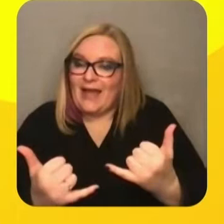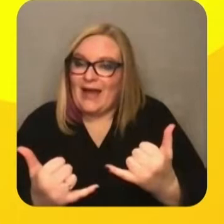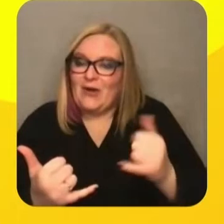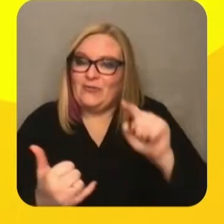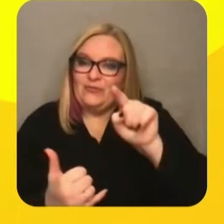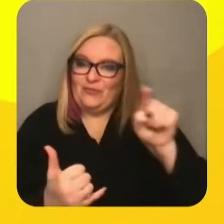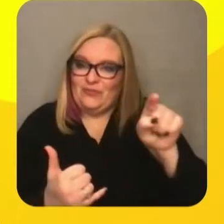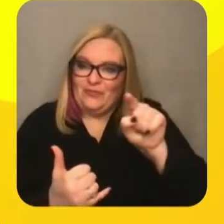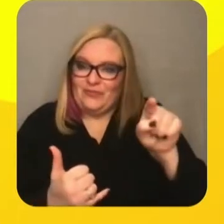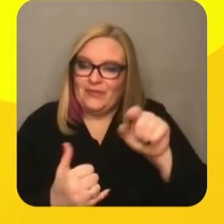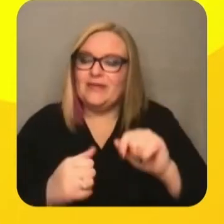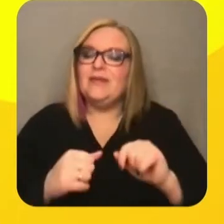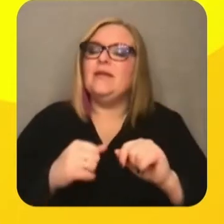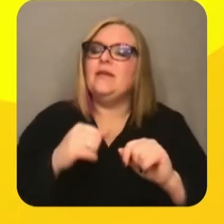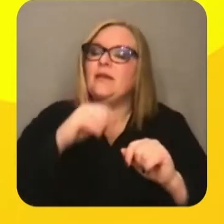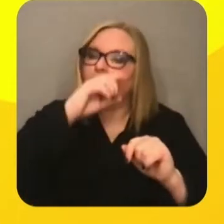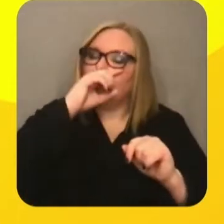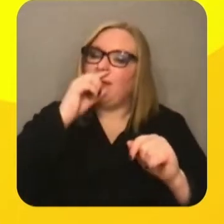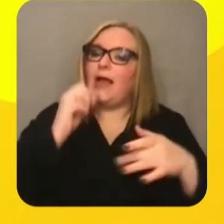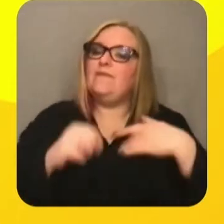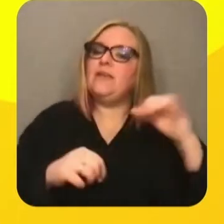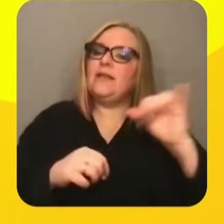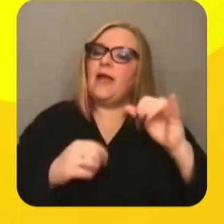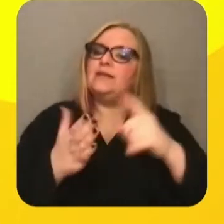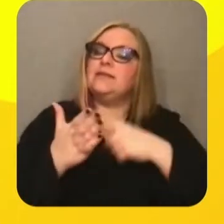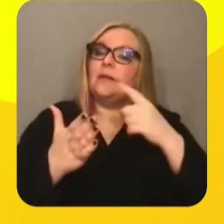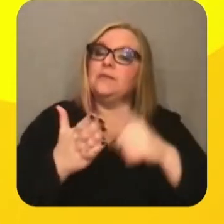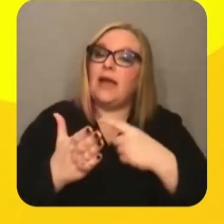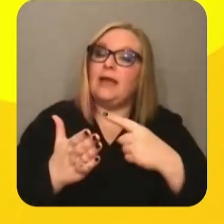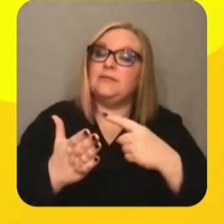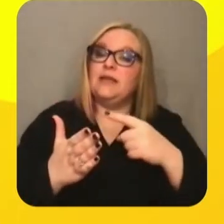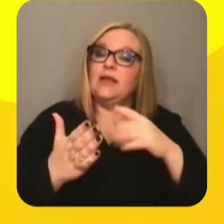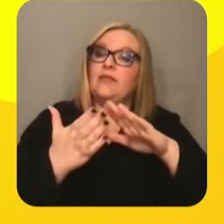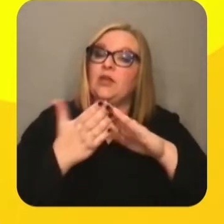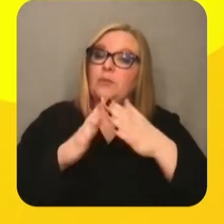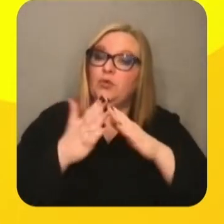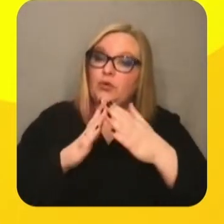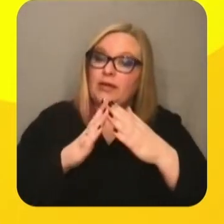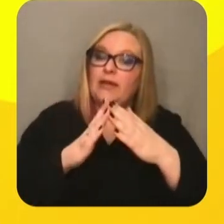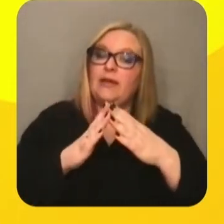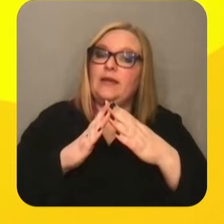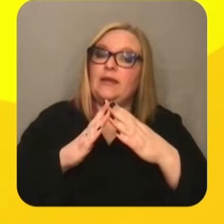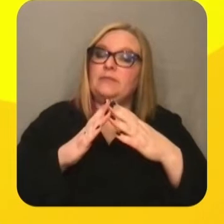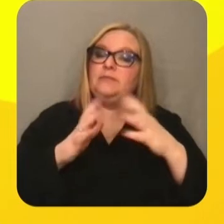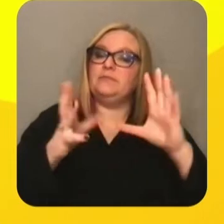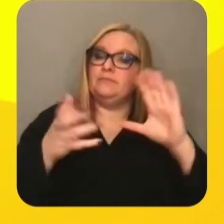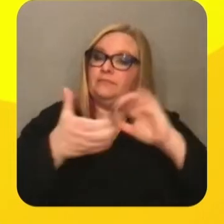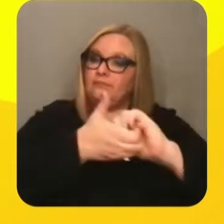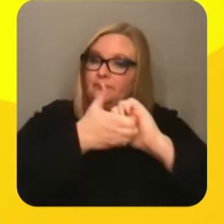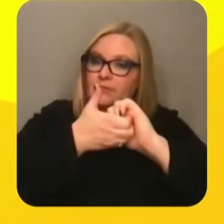And I feel like sometimes that sense of community has eroded. So you might have that question, who's doing global self ID.?